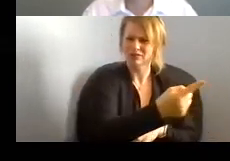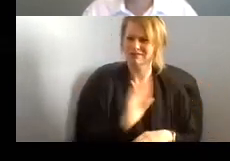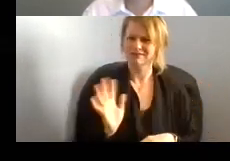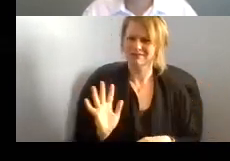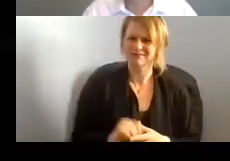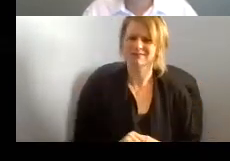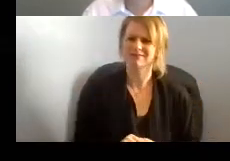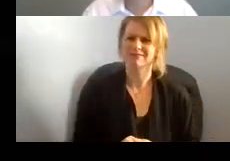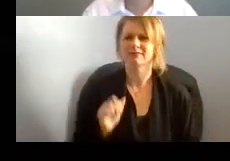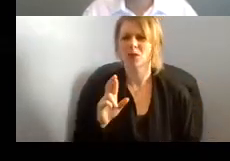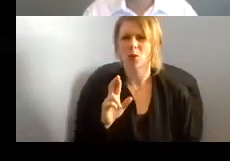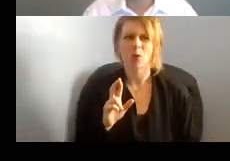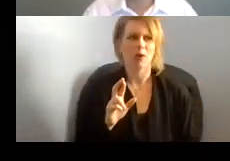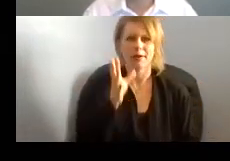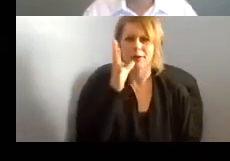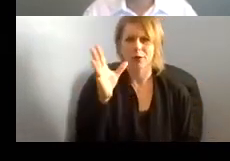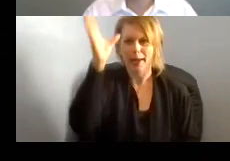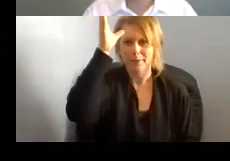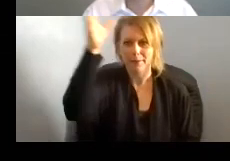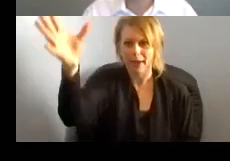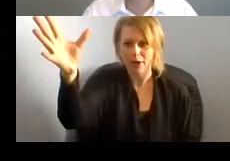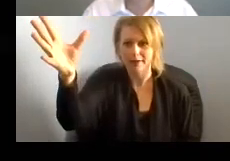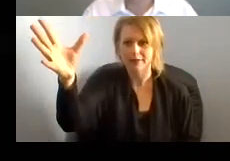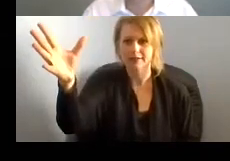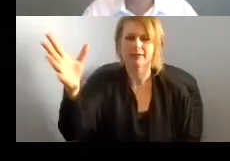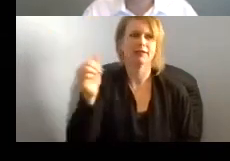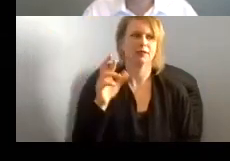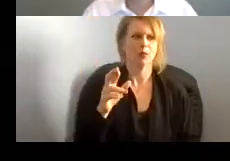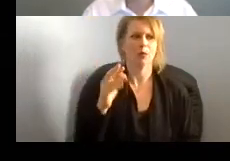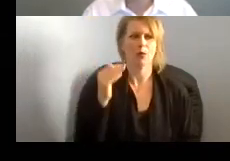the loss experience of the adult is larger or greater, and then they